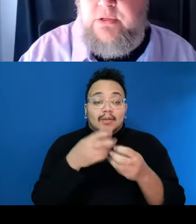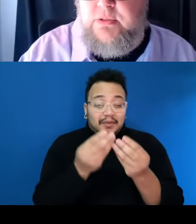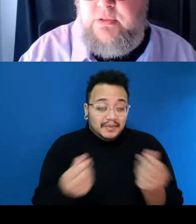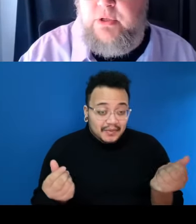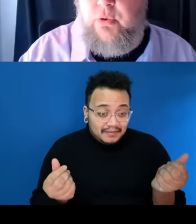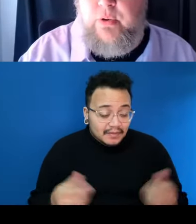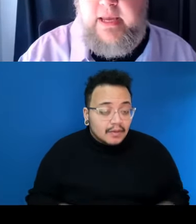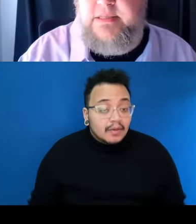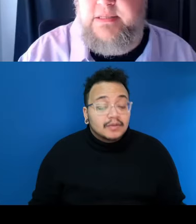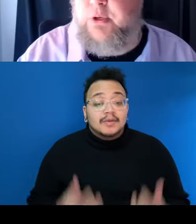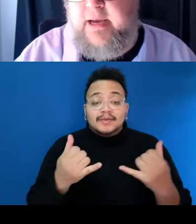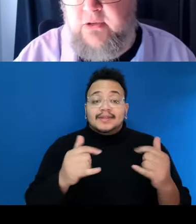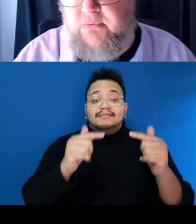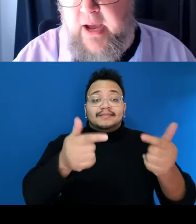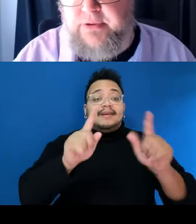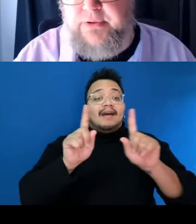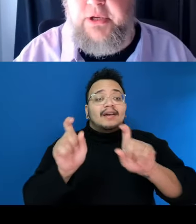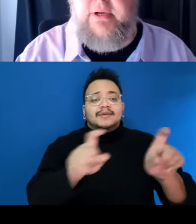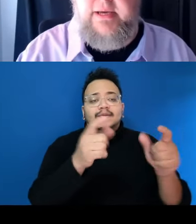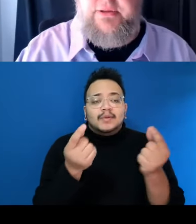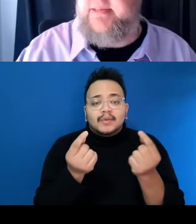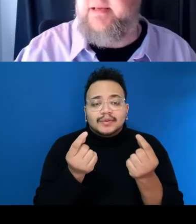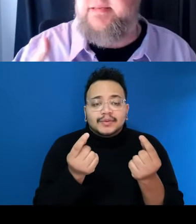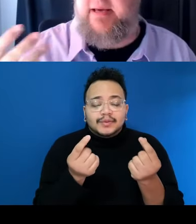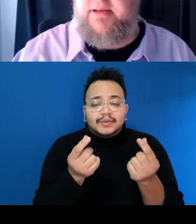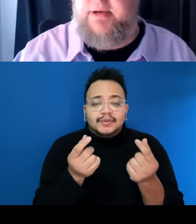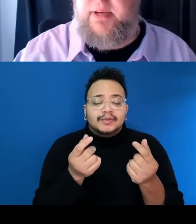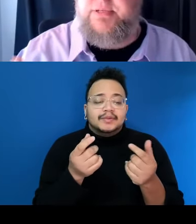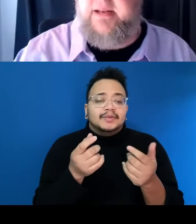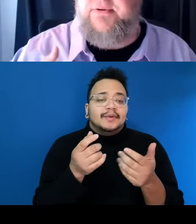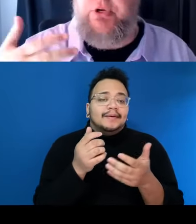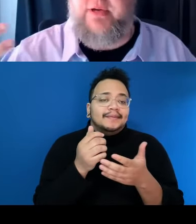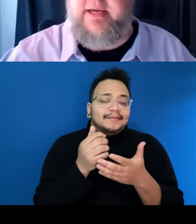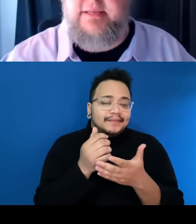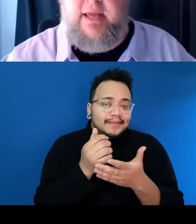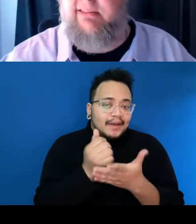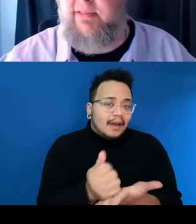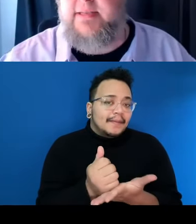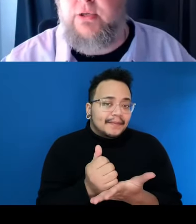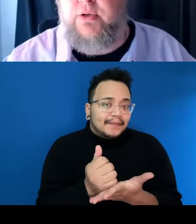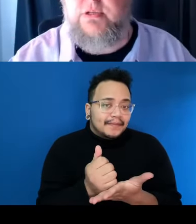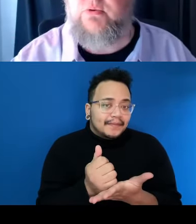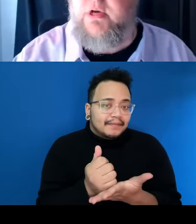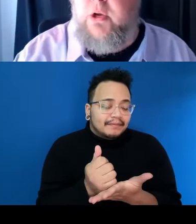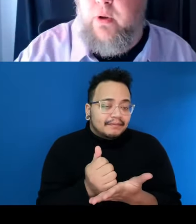can you do to create some protective factors? So, those things that I was kind of showing as like the things that you can do,